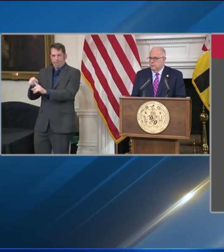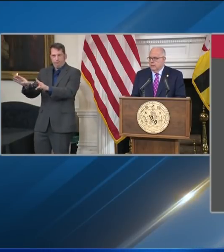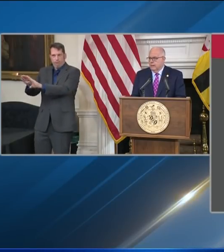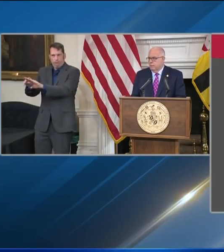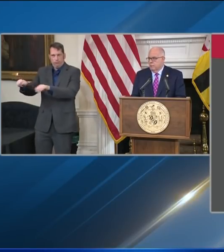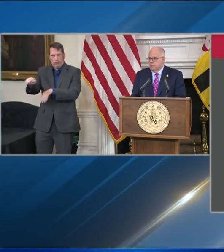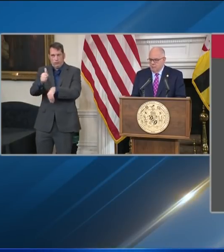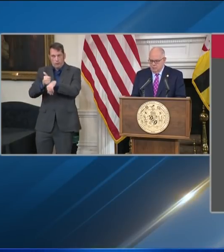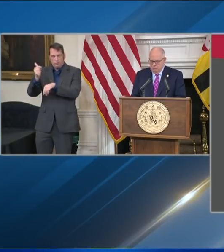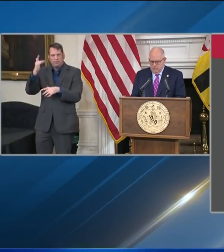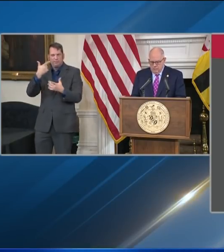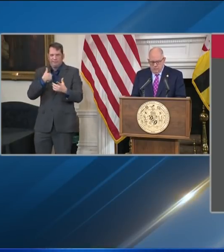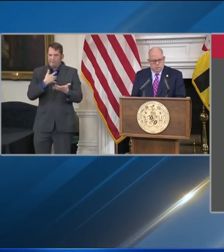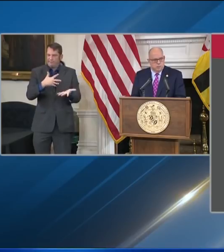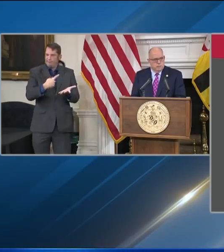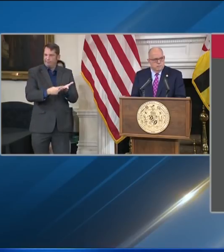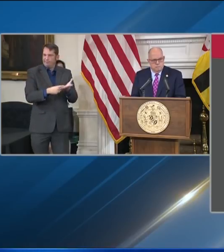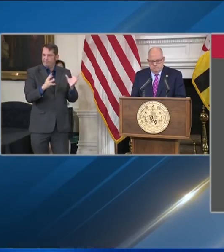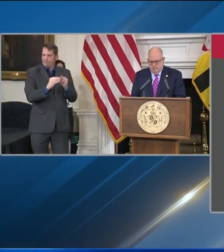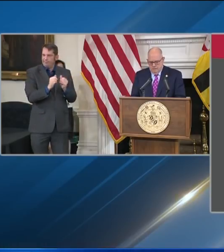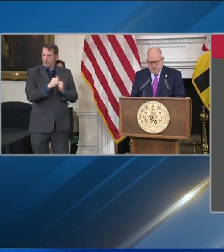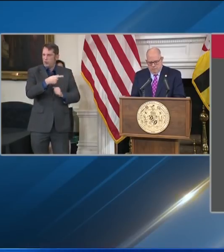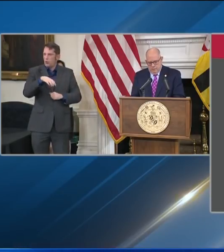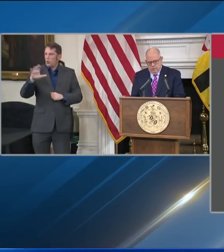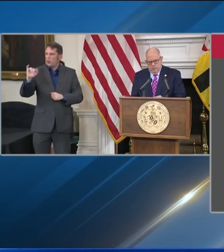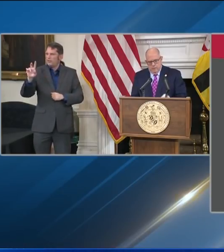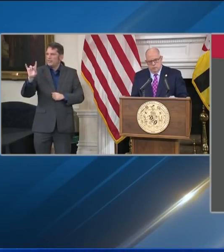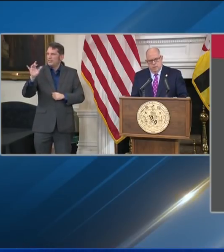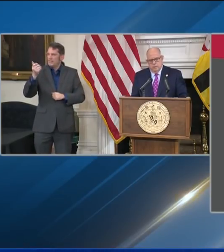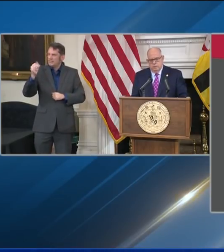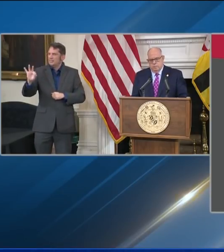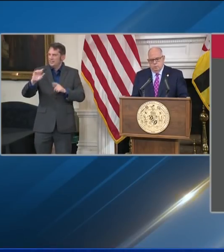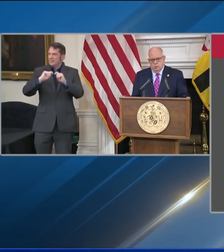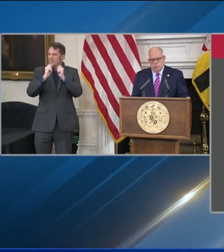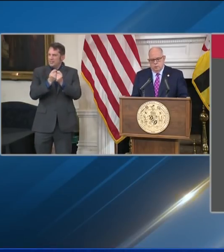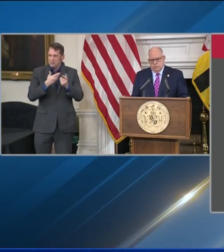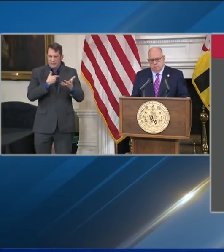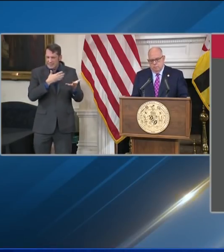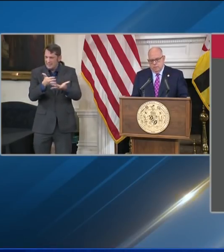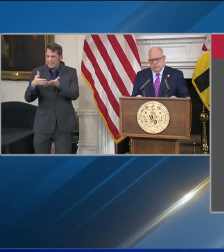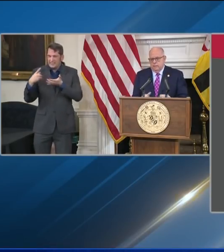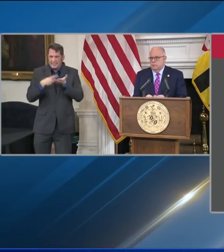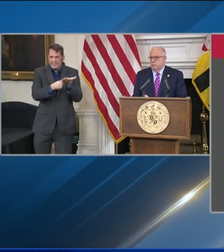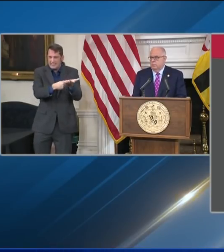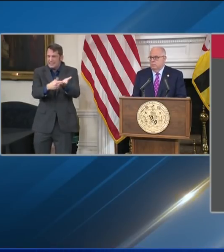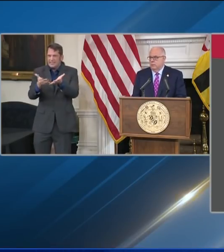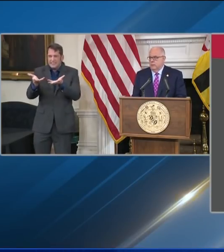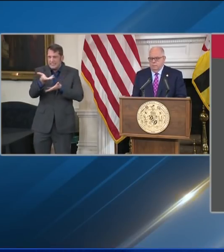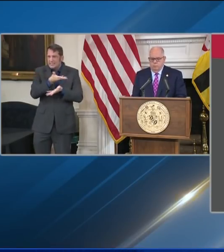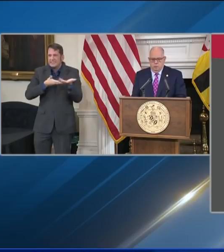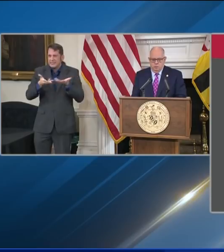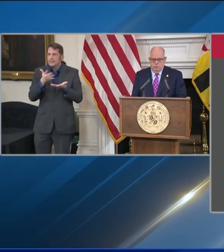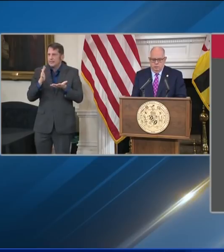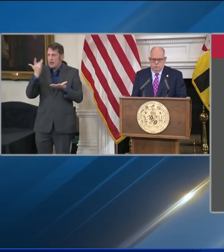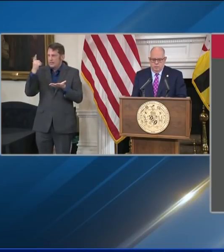THIS ACTION WAS MADE IN CONSULTATION WITH OUR CORONAVIRUS RECOVERY TASK FORCE AND REPRESENTATIVES OF THE INDUSTRY.